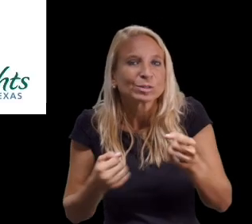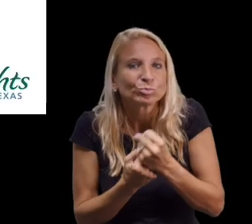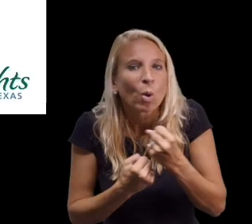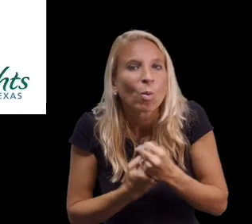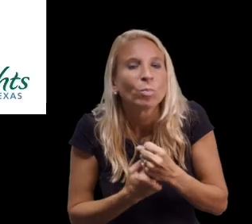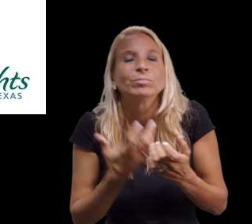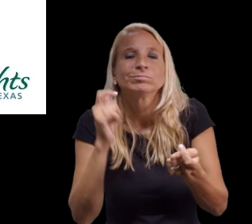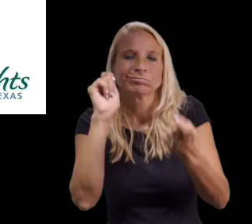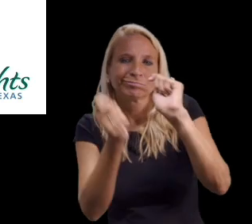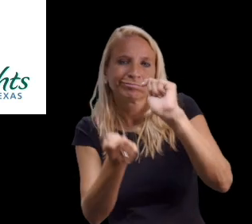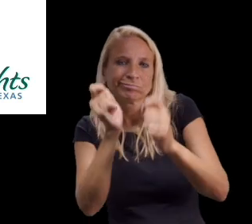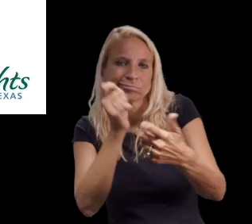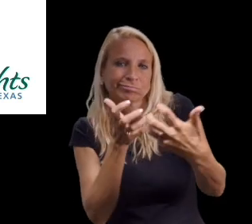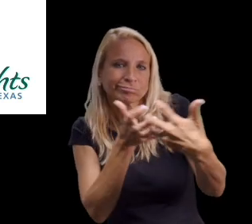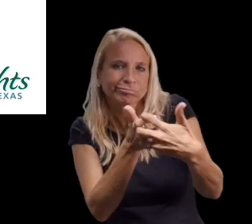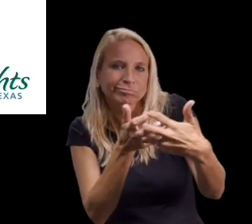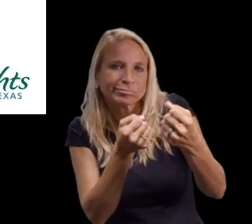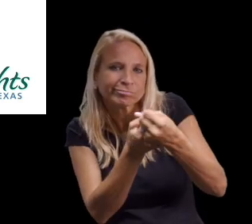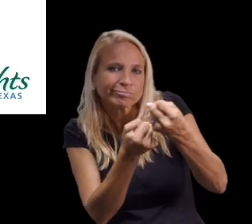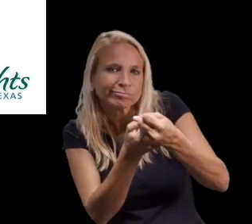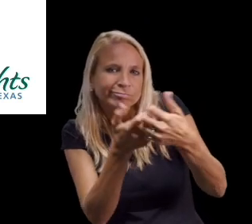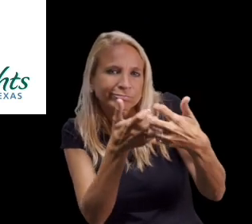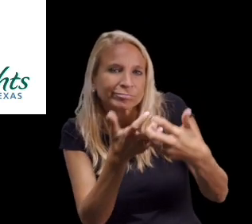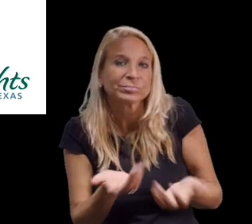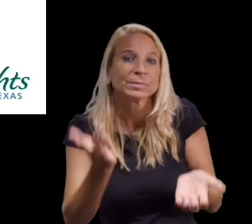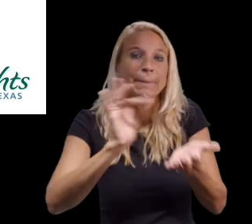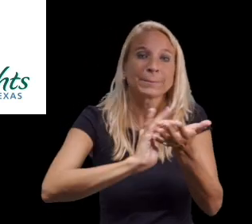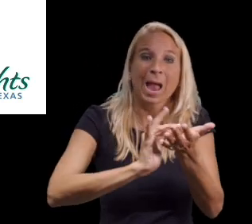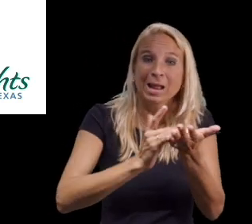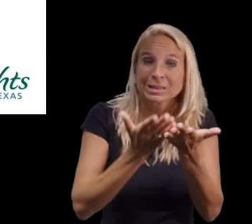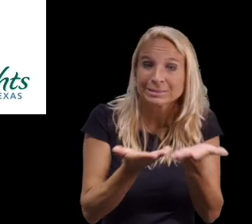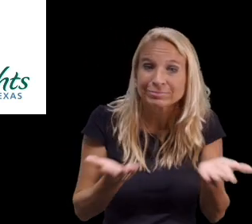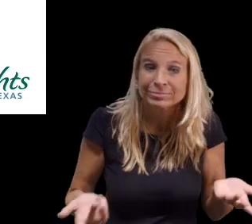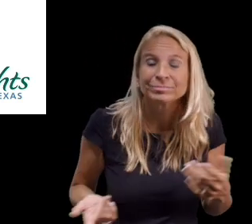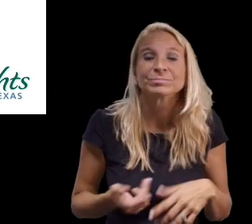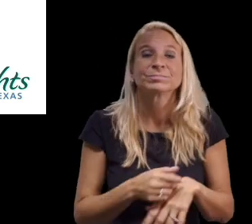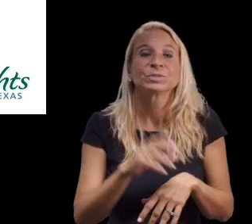Behavioral supports, adaptive aids, medical supplies,